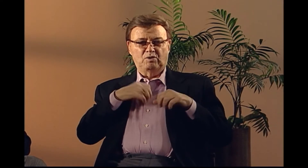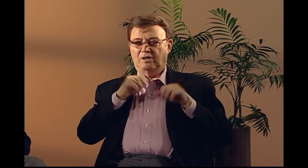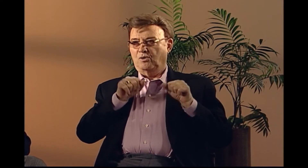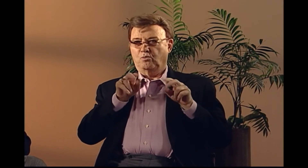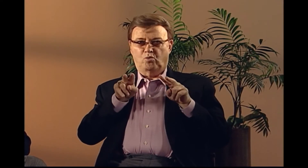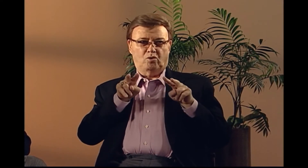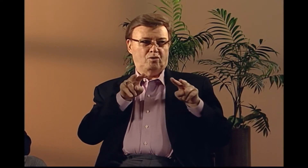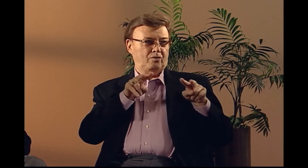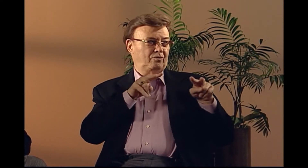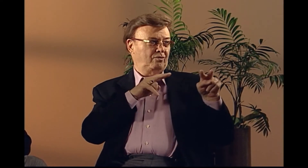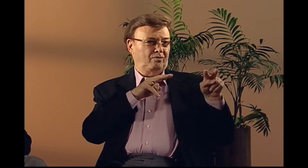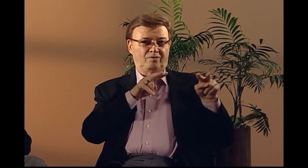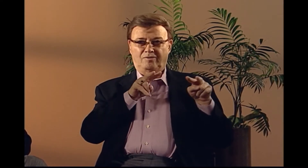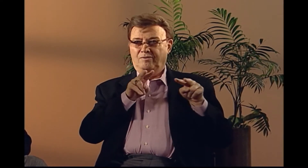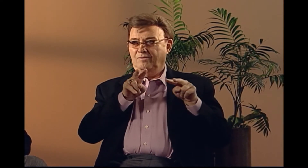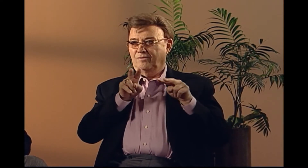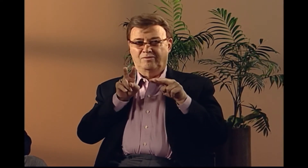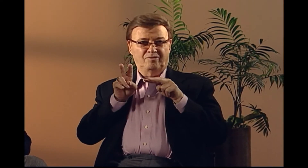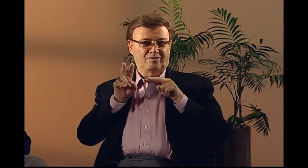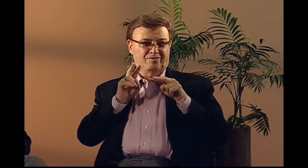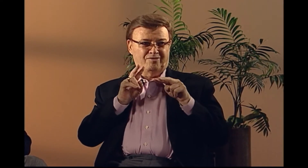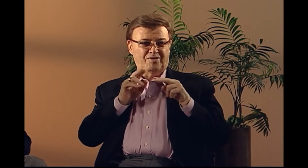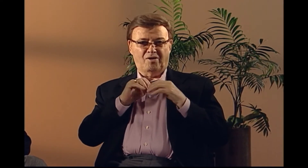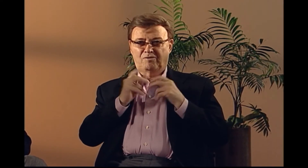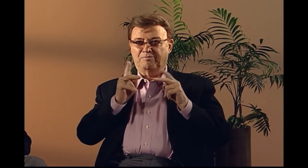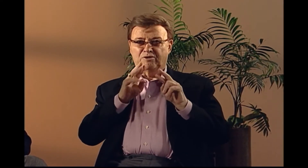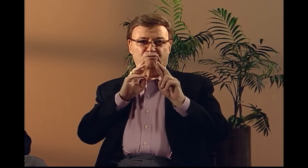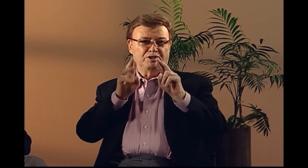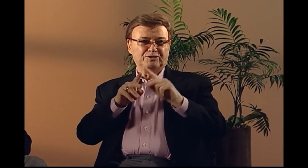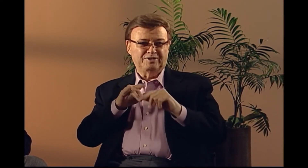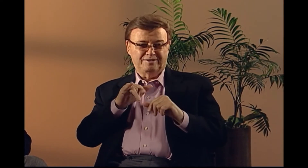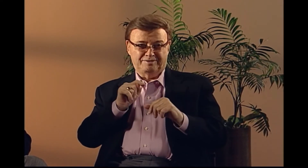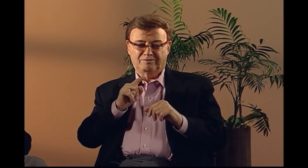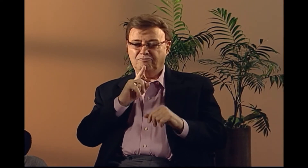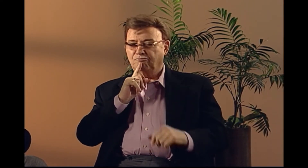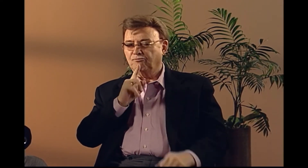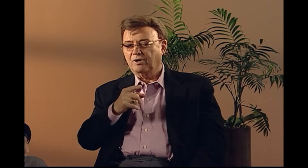So I would sit in the middle of the audience, so that I could scan my head through the audience